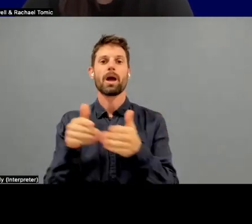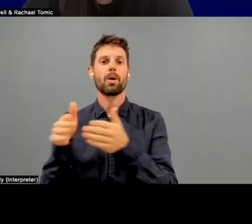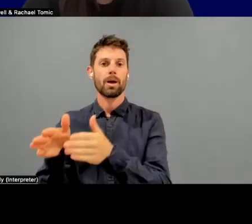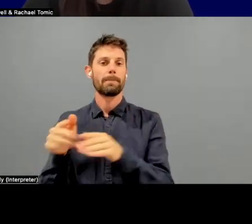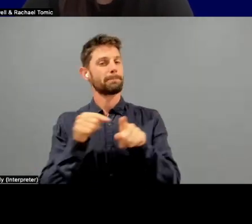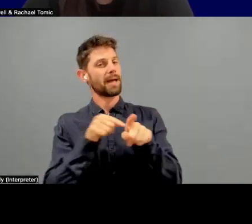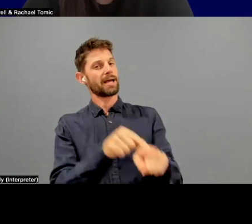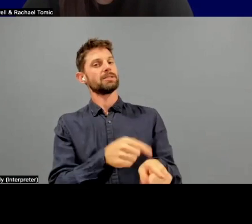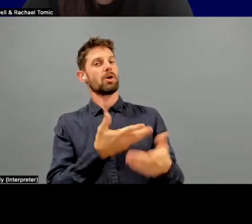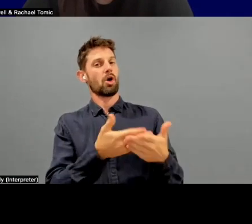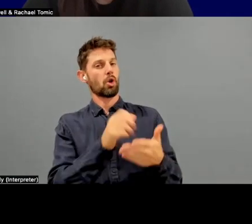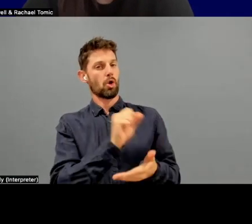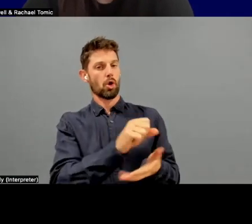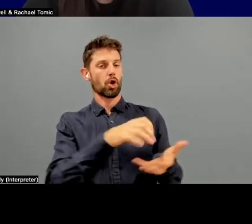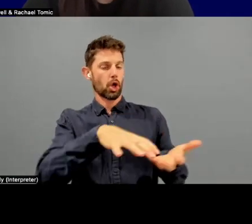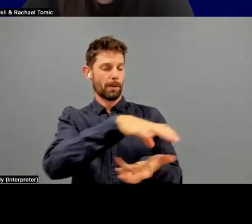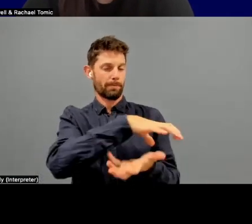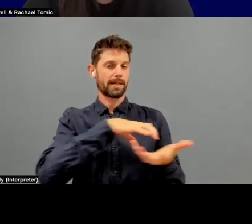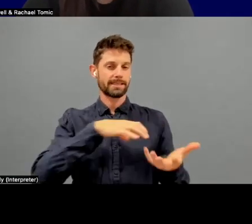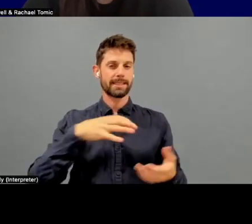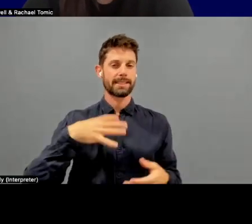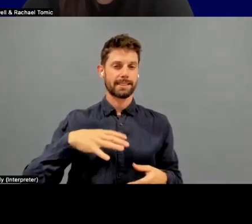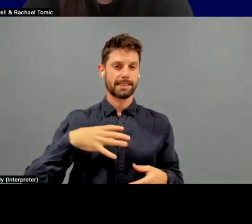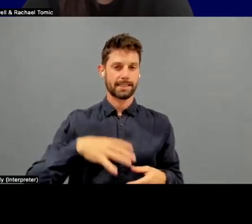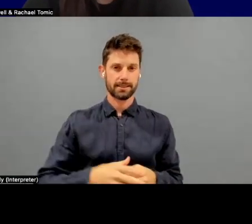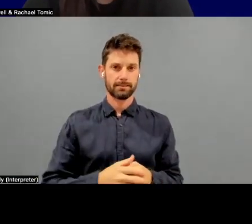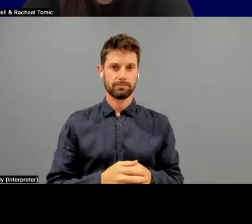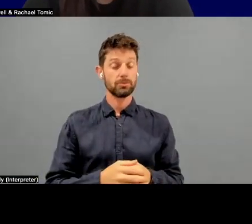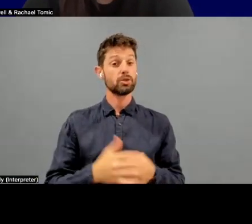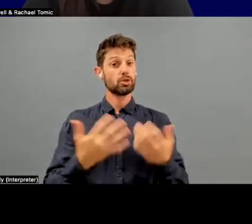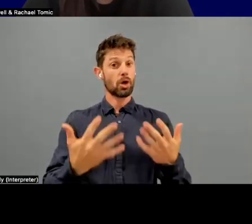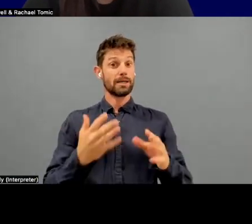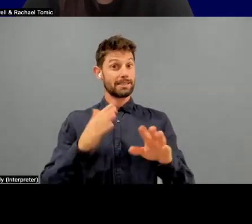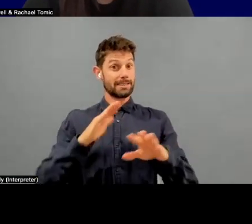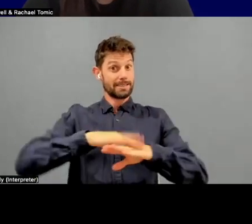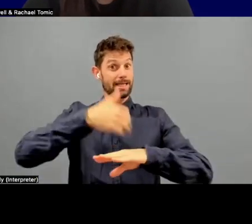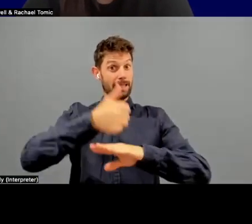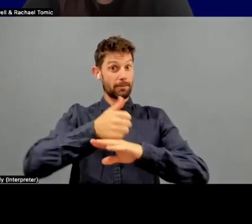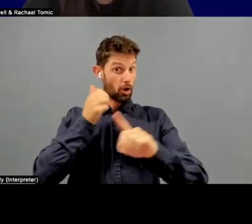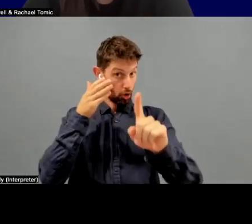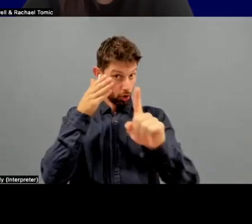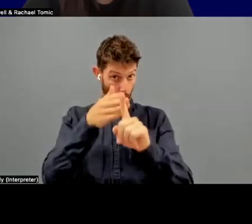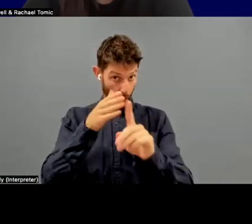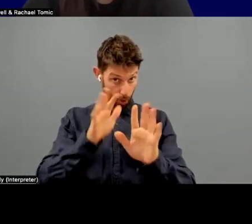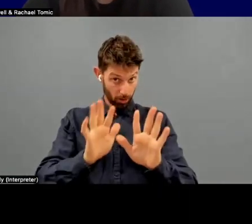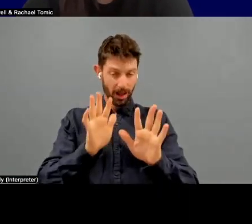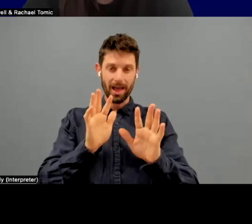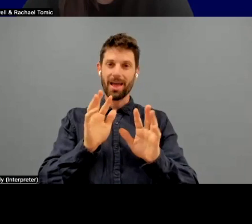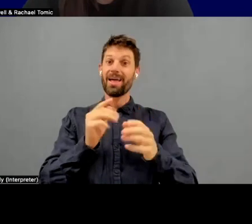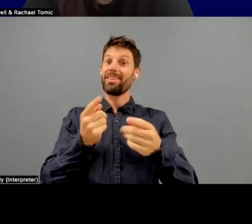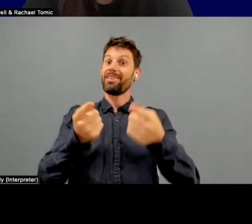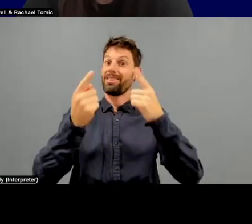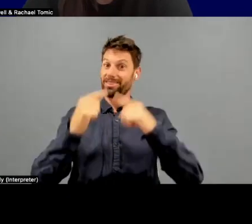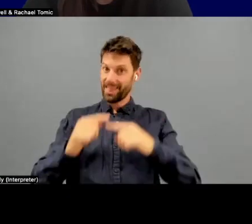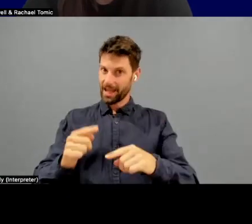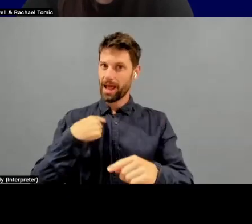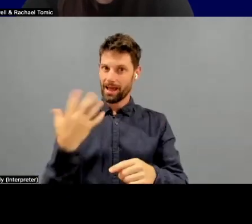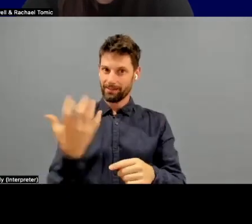on this goal, we need to consider all of the health related aspects of this task as well